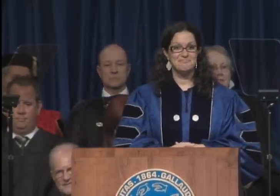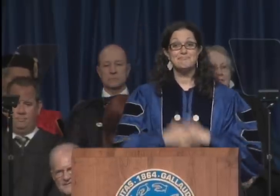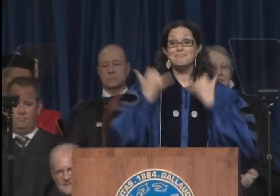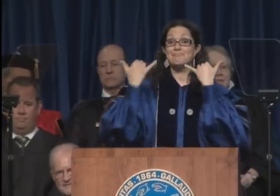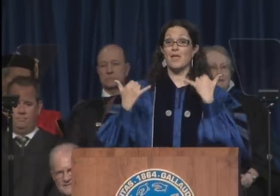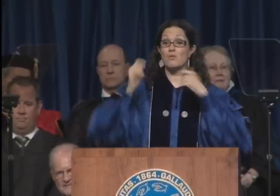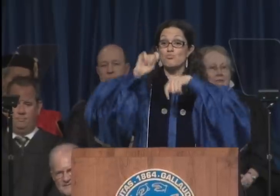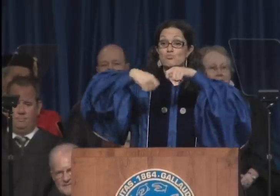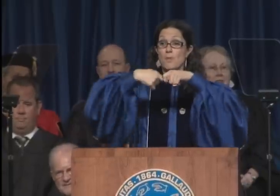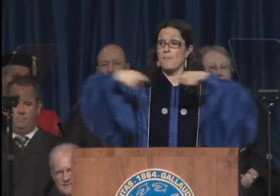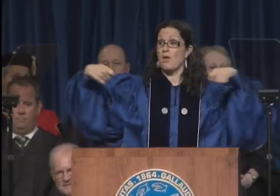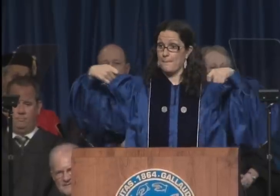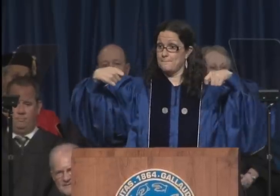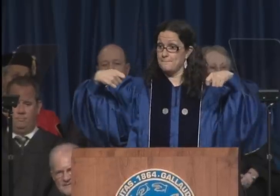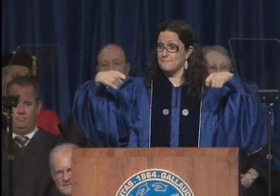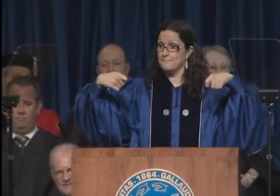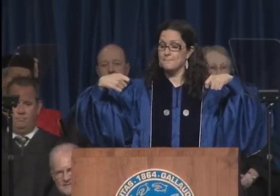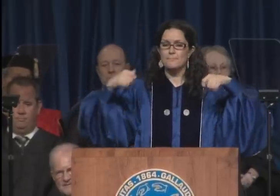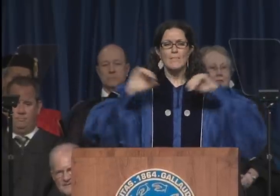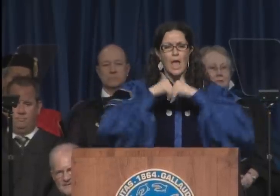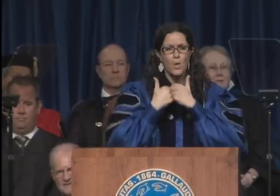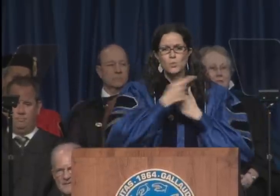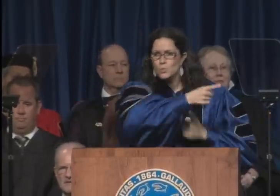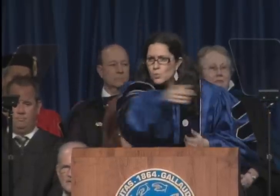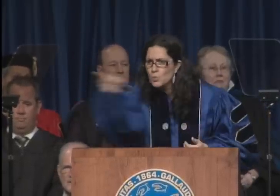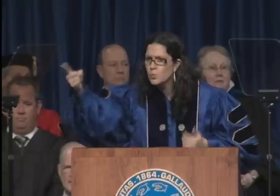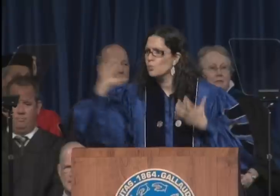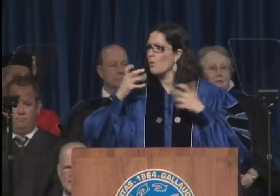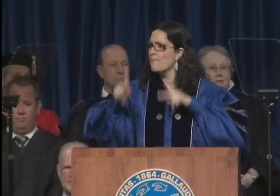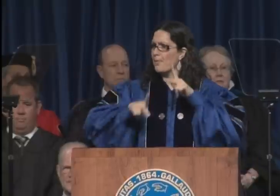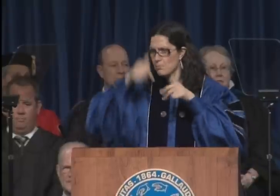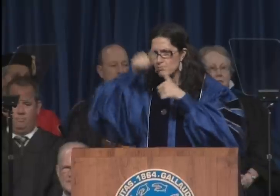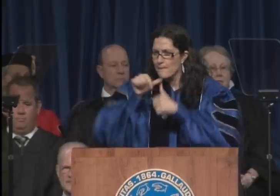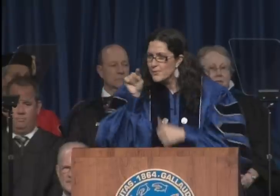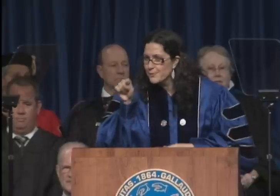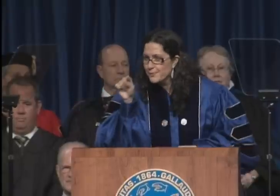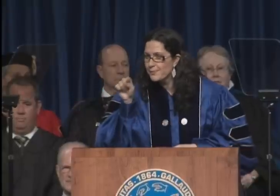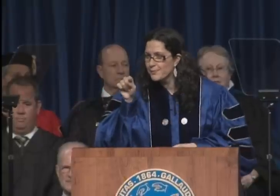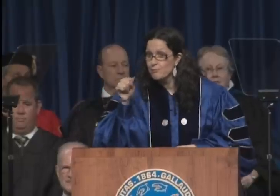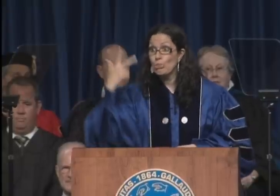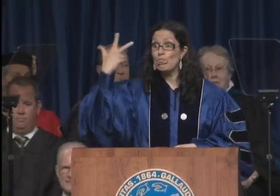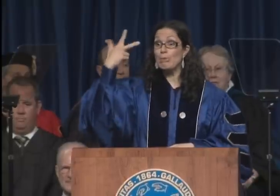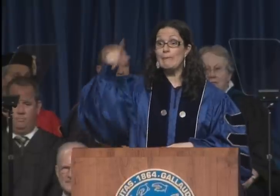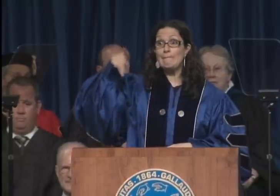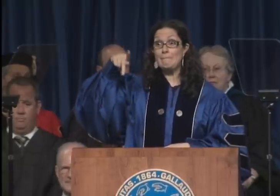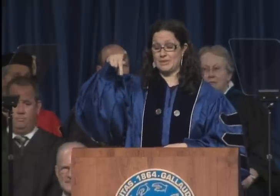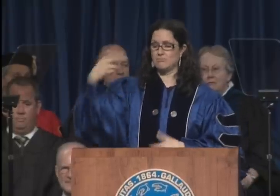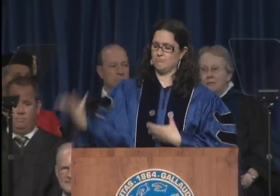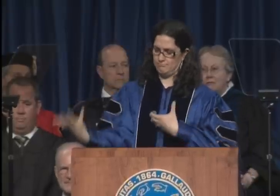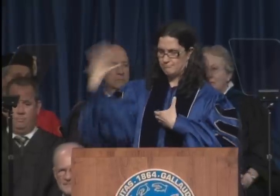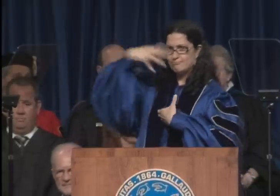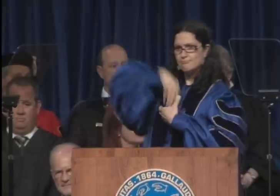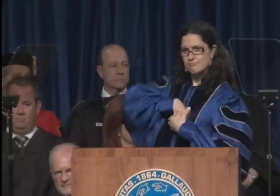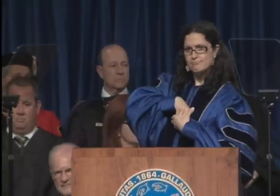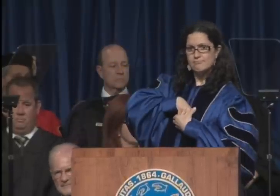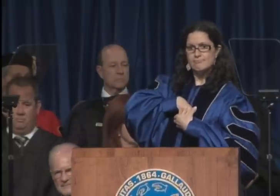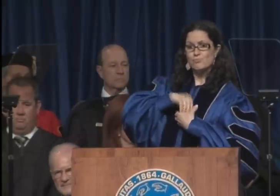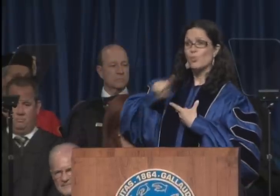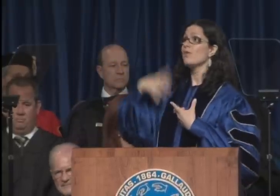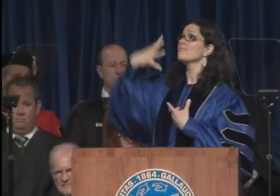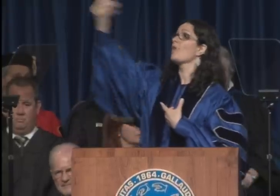To conclude, I ask you: How do you want to be remembered?